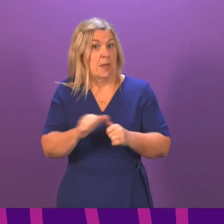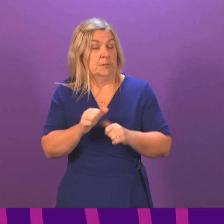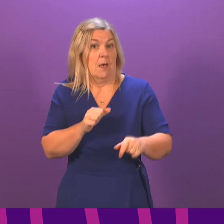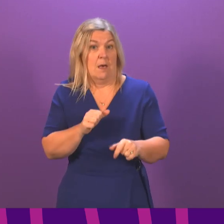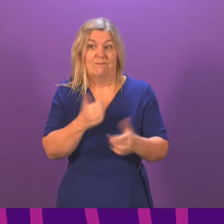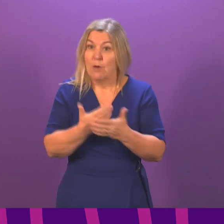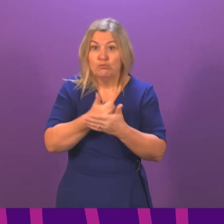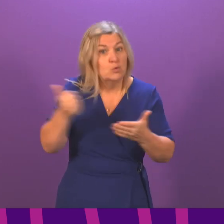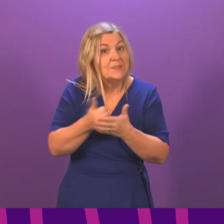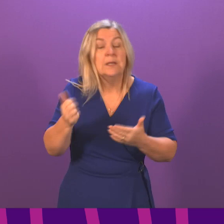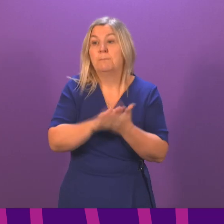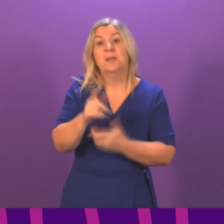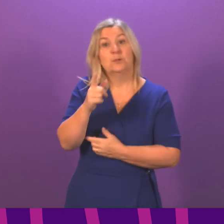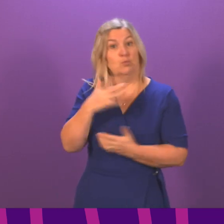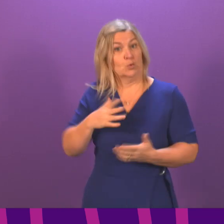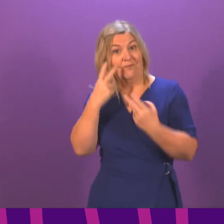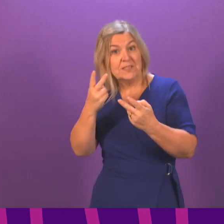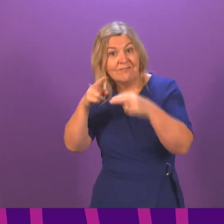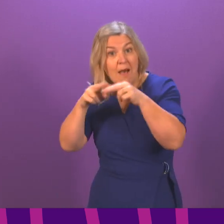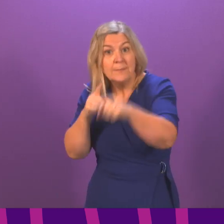the process for visiting a care home.